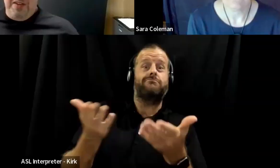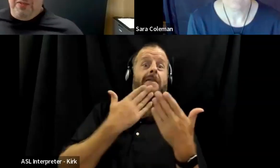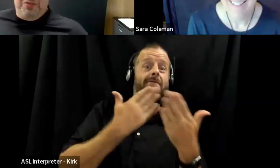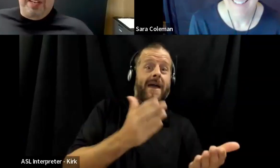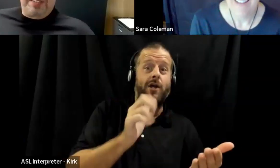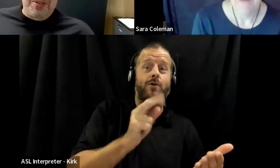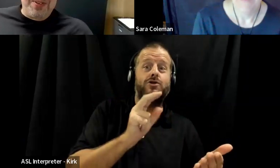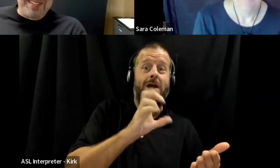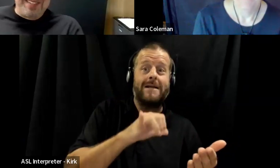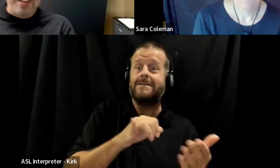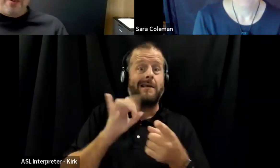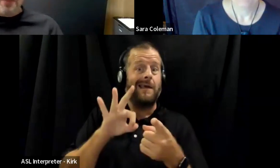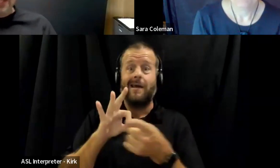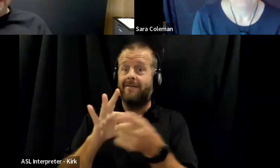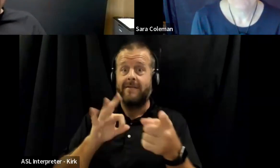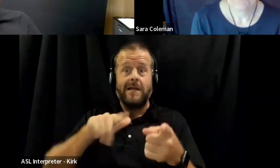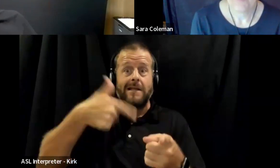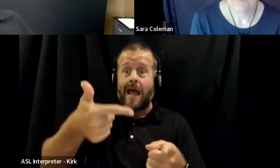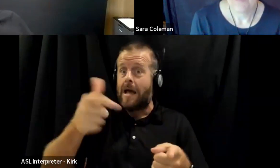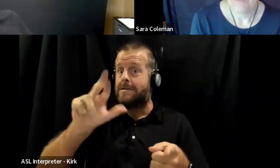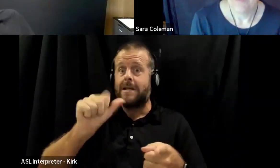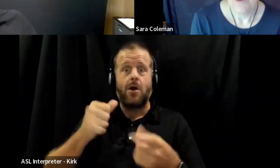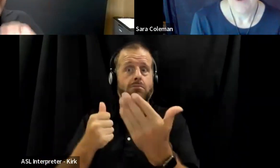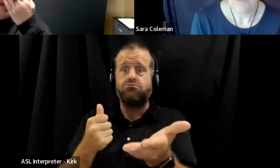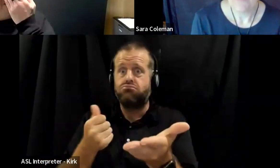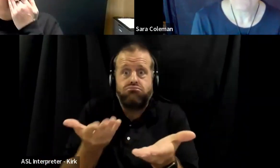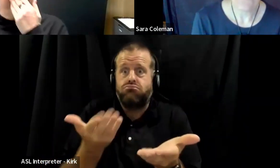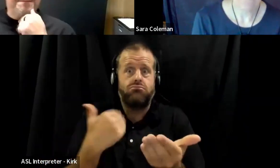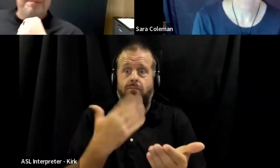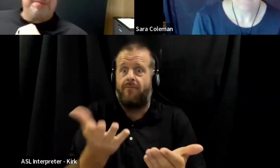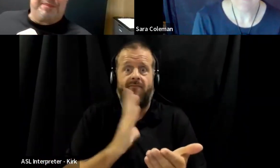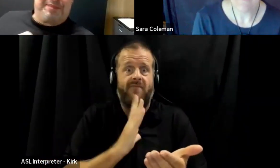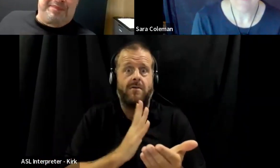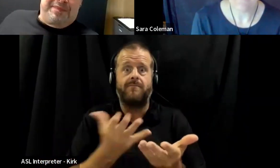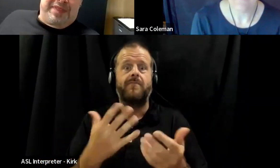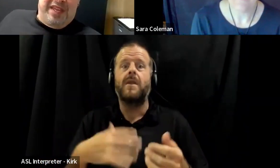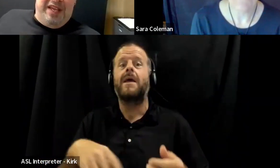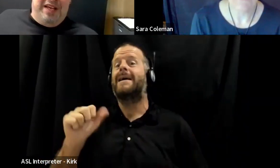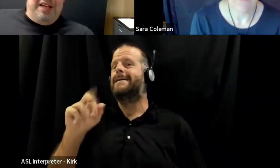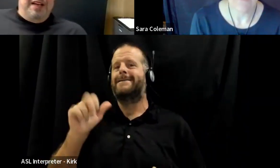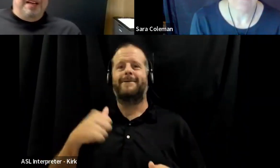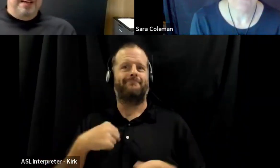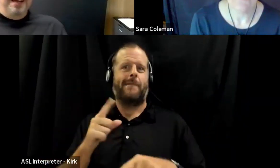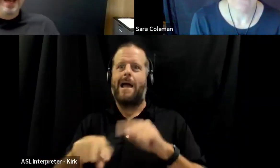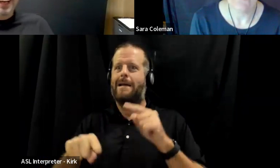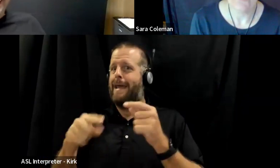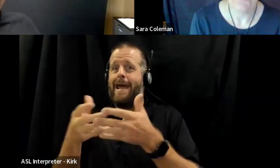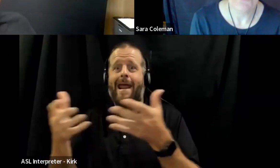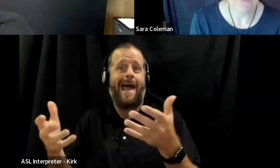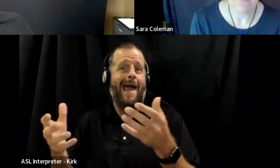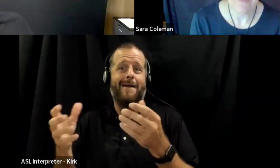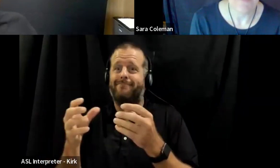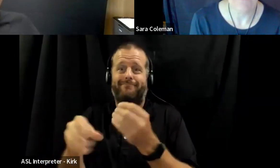And if you'd like to go next Sara, please, by all means, you know, I can't add a heck of a lot to what was just said,